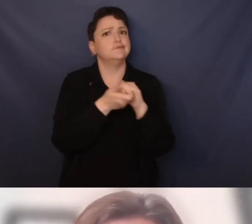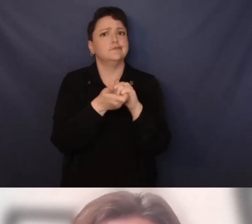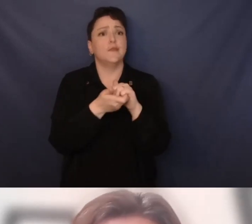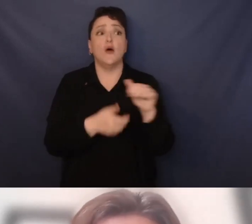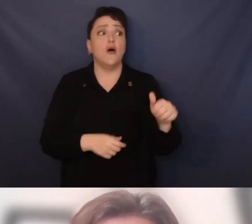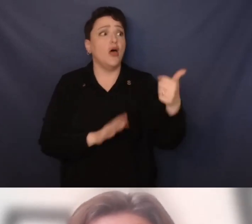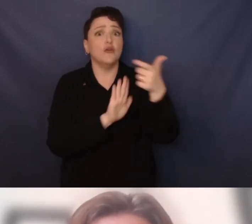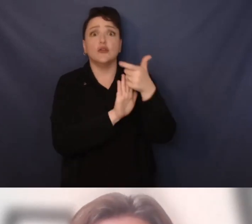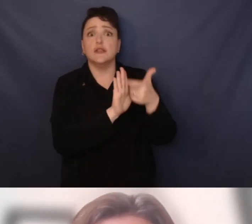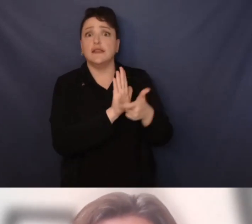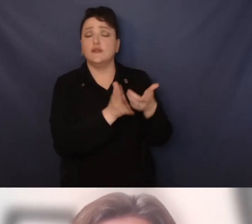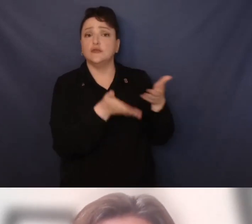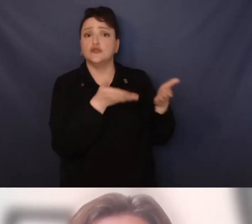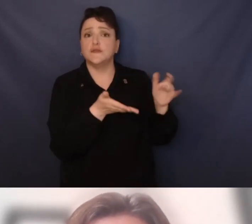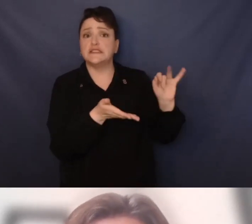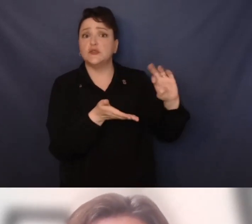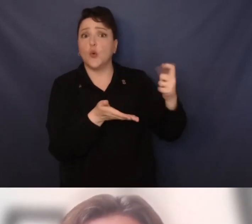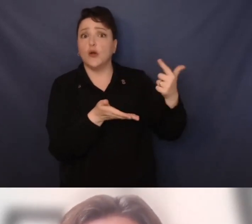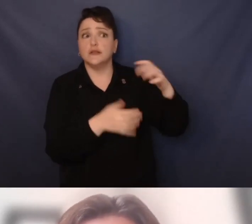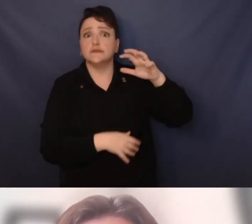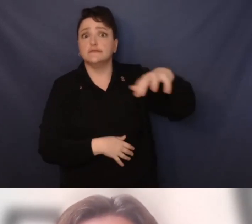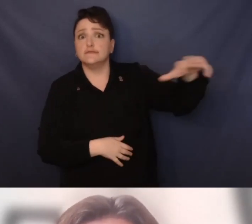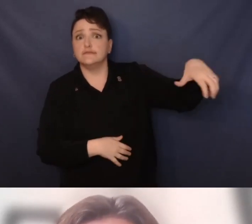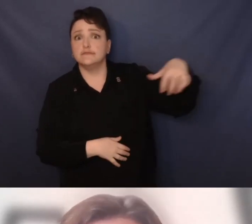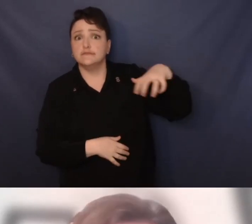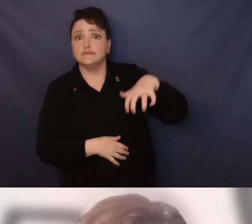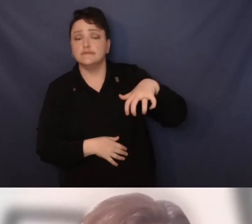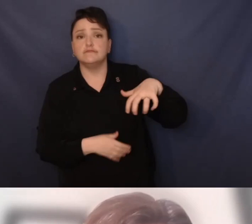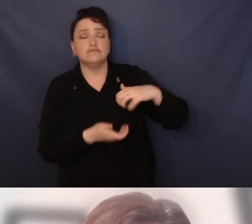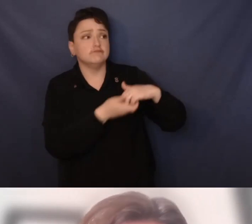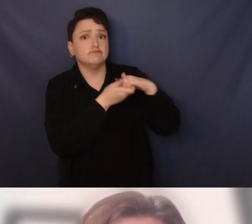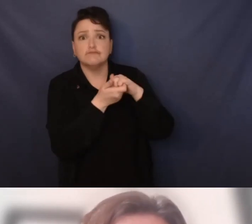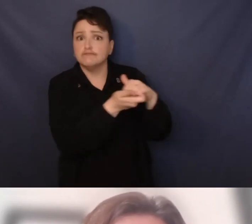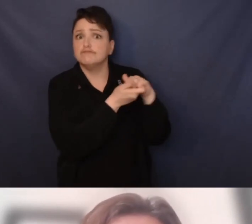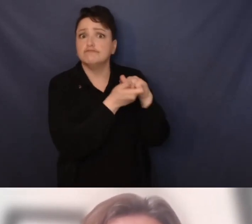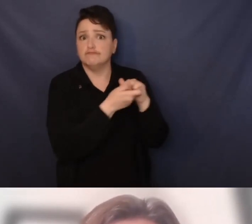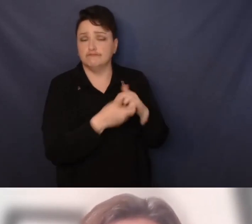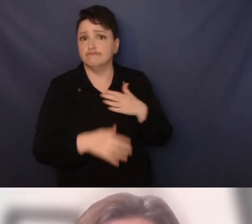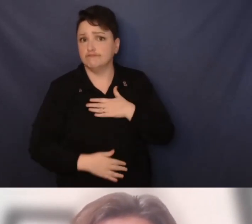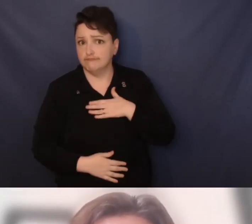services organizations. In terms of, you know, providing the self-help tools and then doing